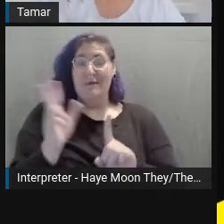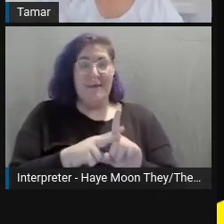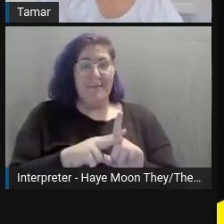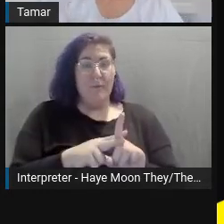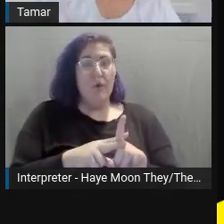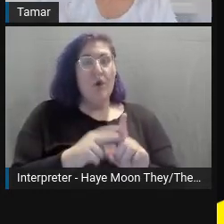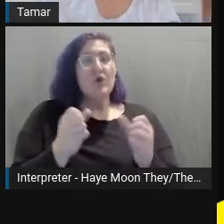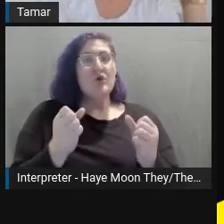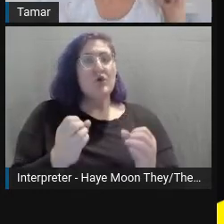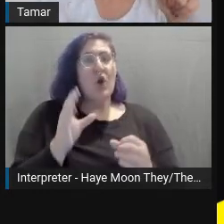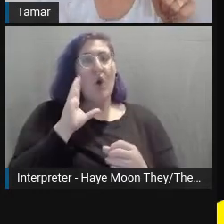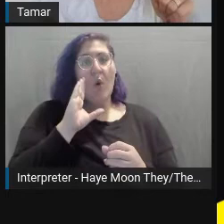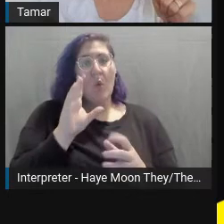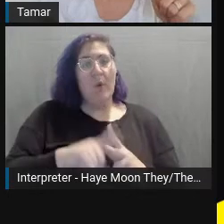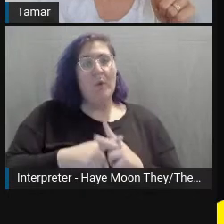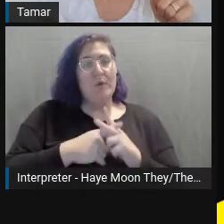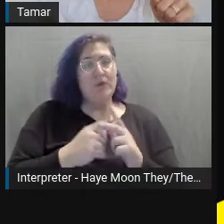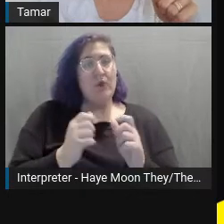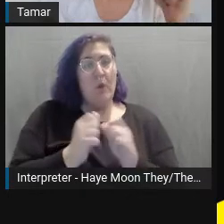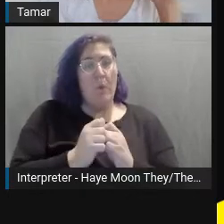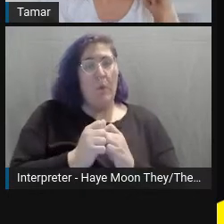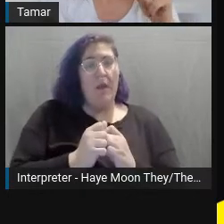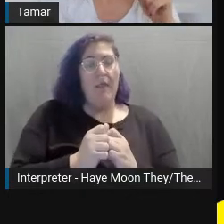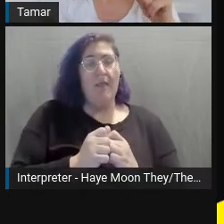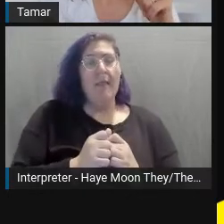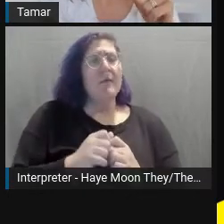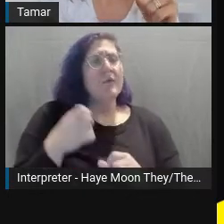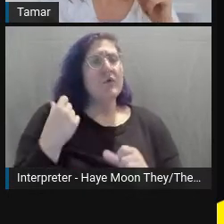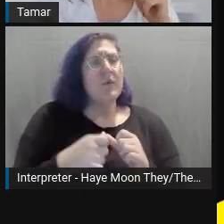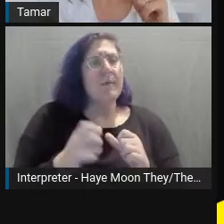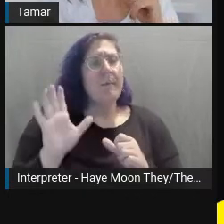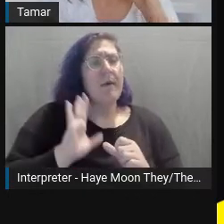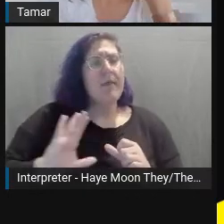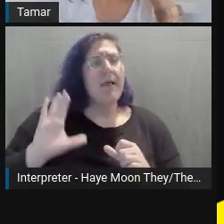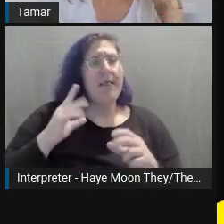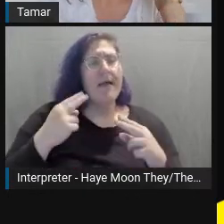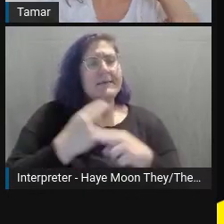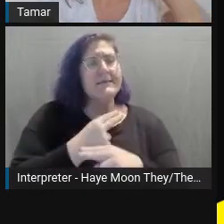If we remember the slide that I showed with the dropdown menu